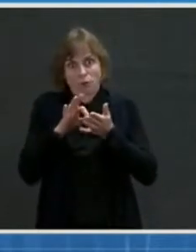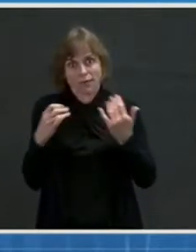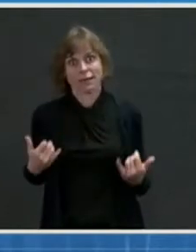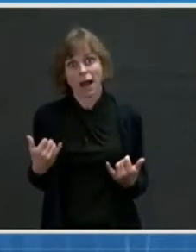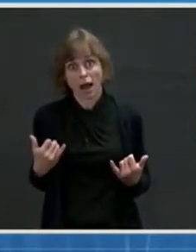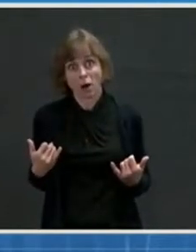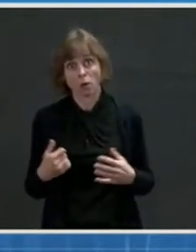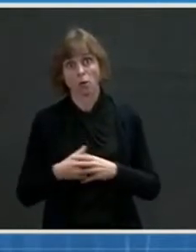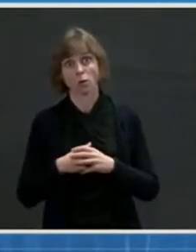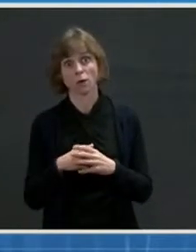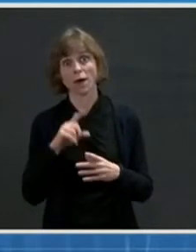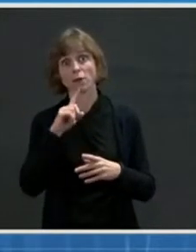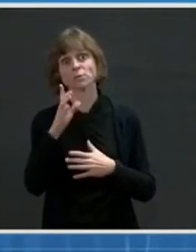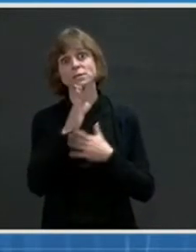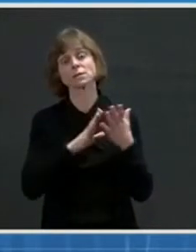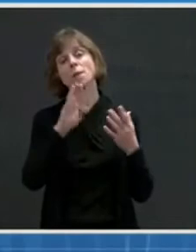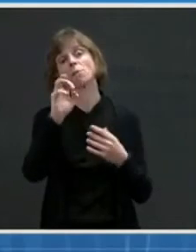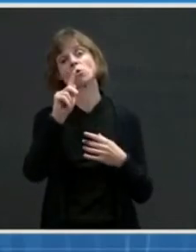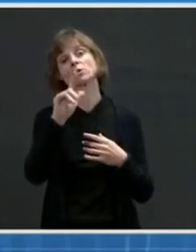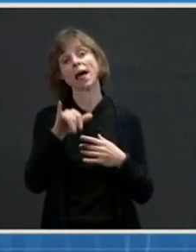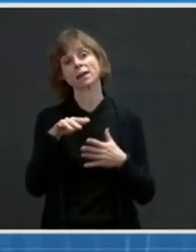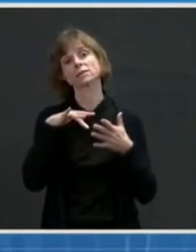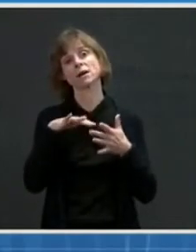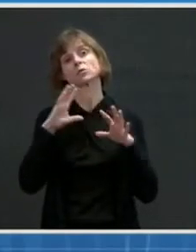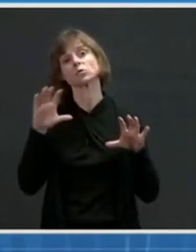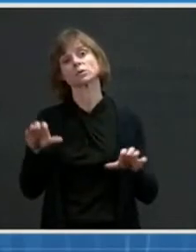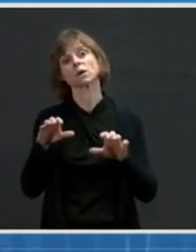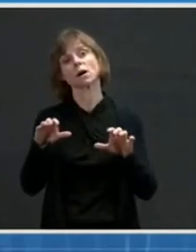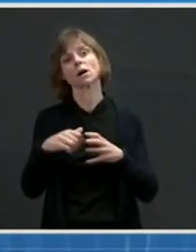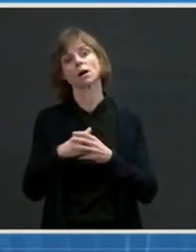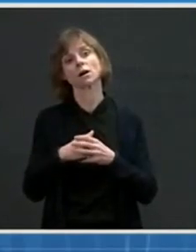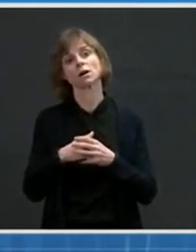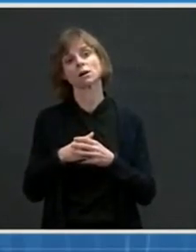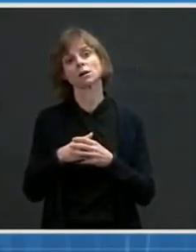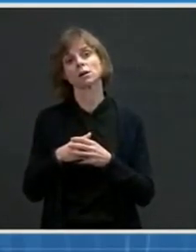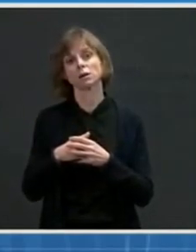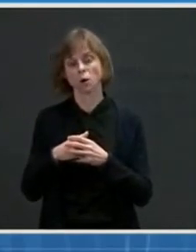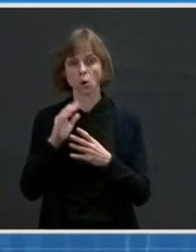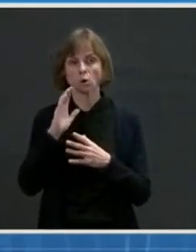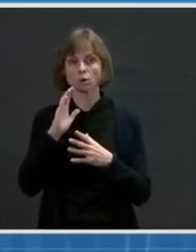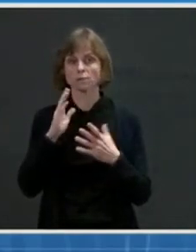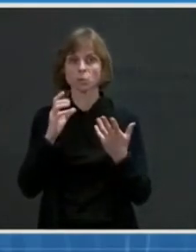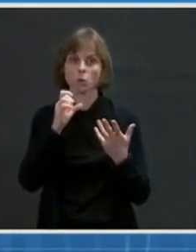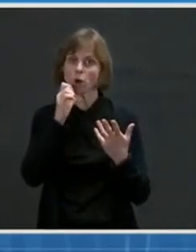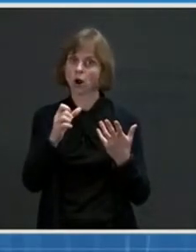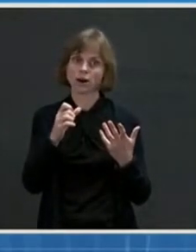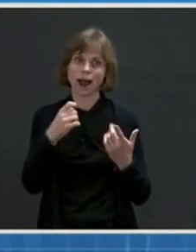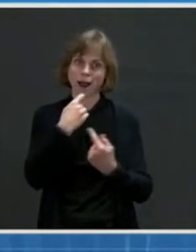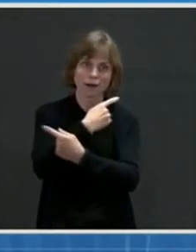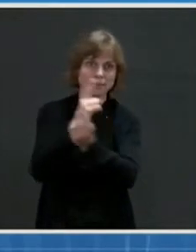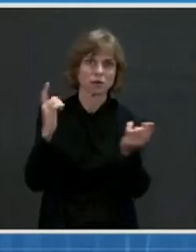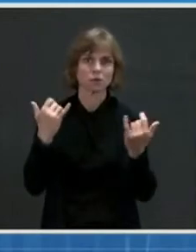PANDEMIC IS FAR GREATER THAN THE NUMBERS WE HAVE BEEN COUNTING. THERE HAVE BEEN NUMEROUS